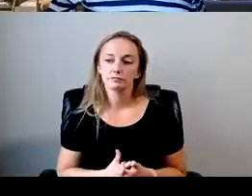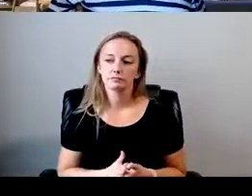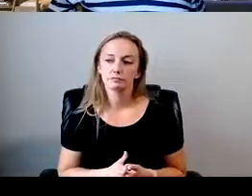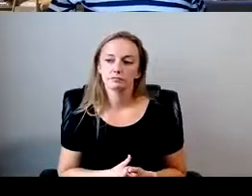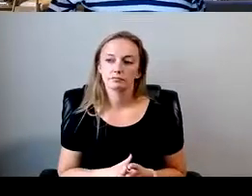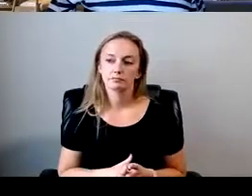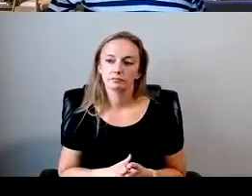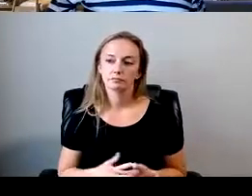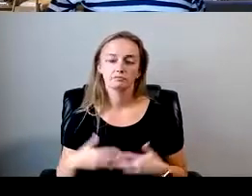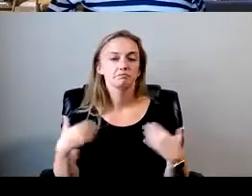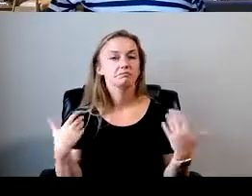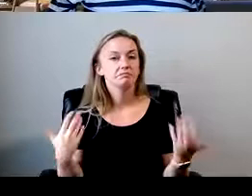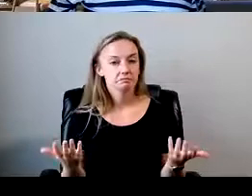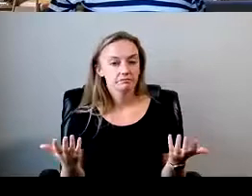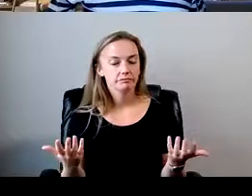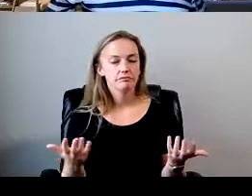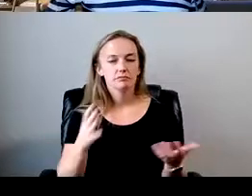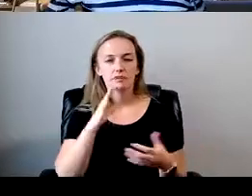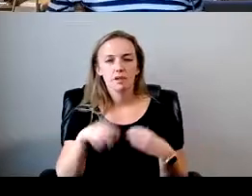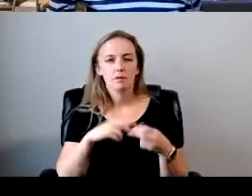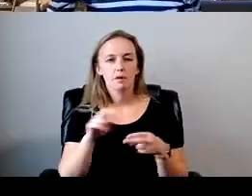All right. So let's talk a little bit about use large, easy to read fonts.